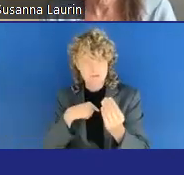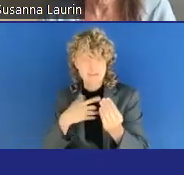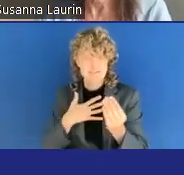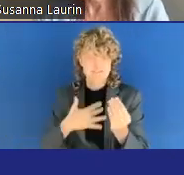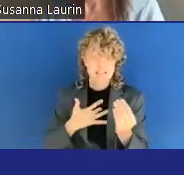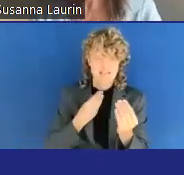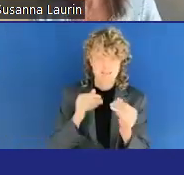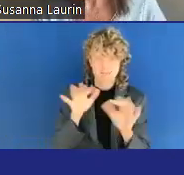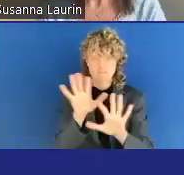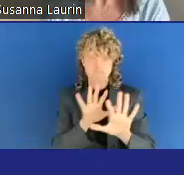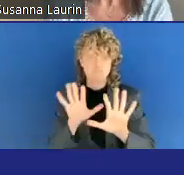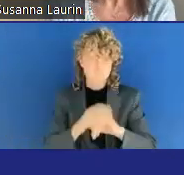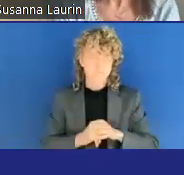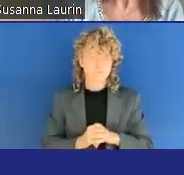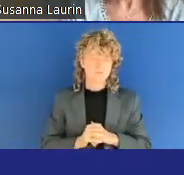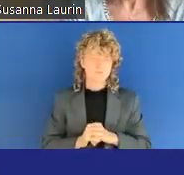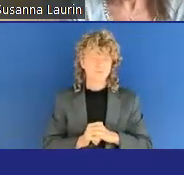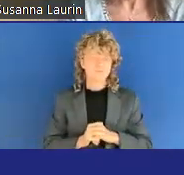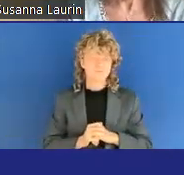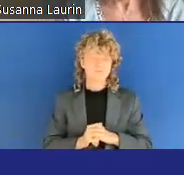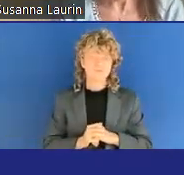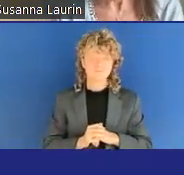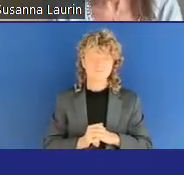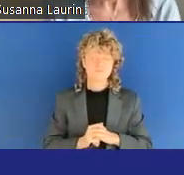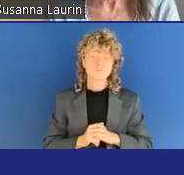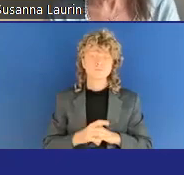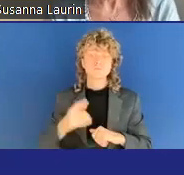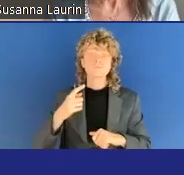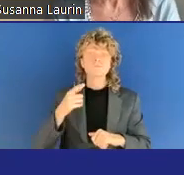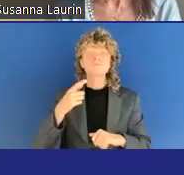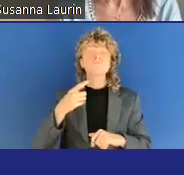with that. As we get closer to a solution, we will definitely let our members know.